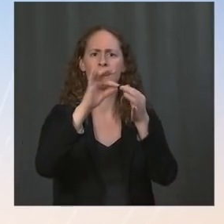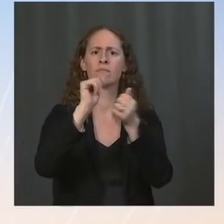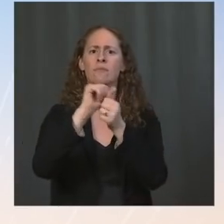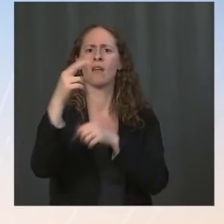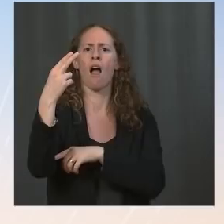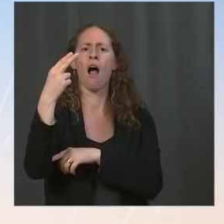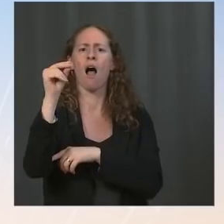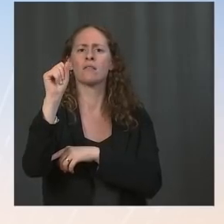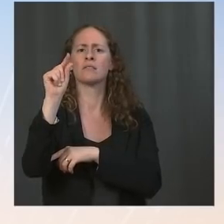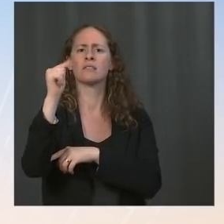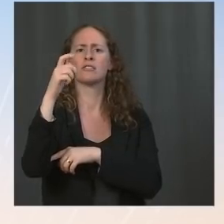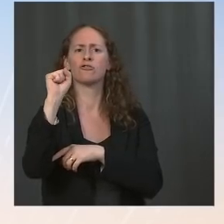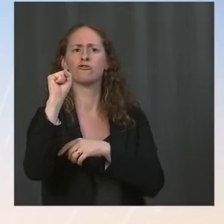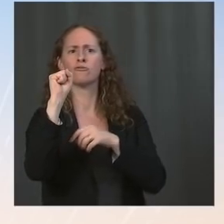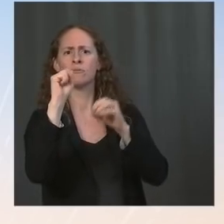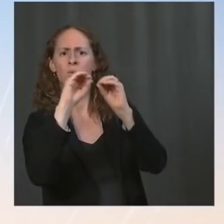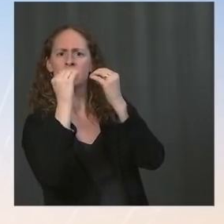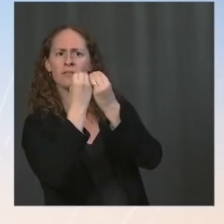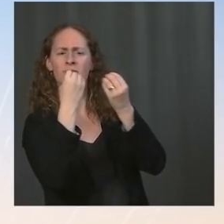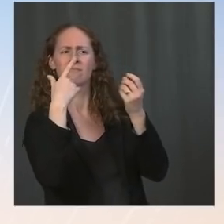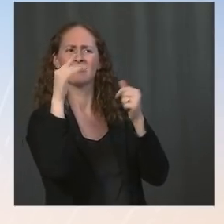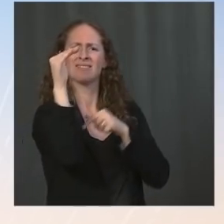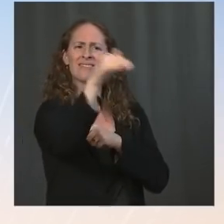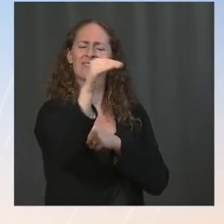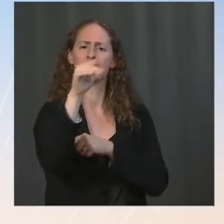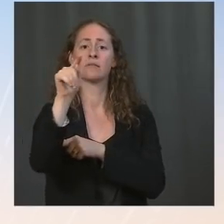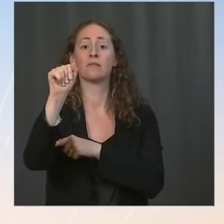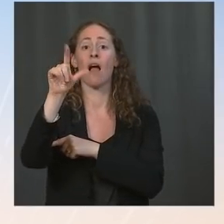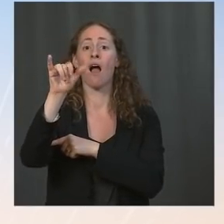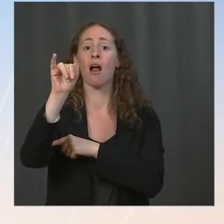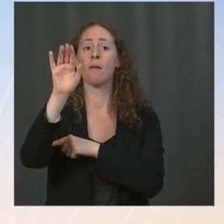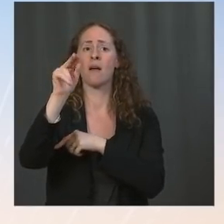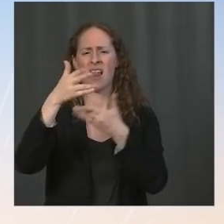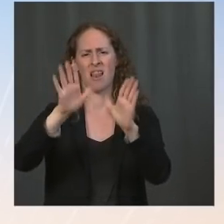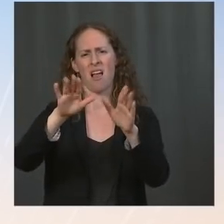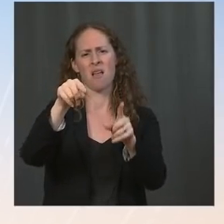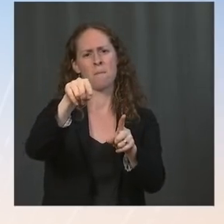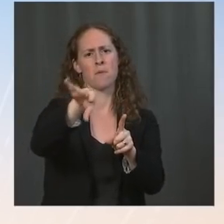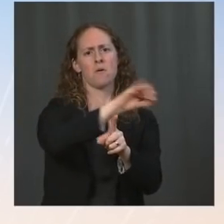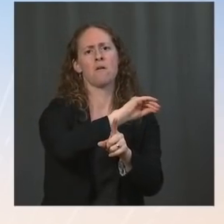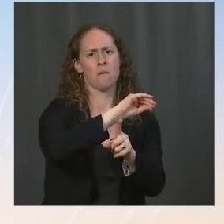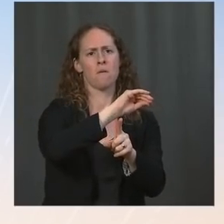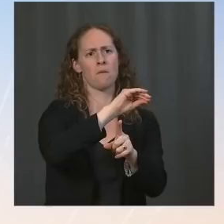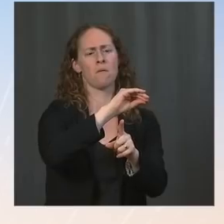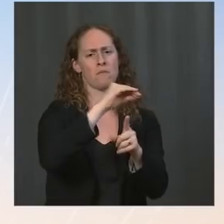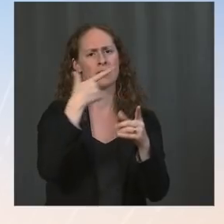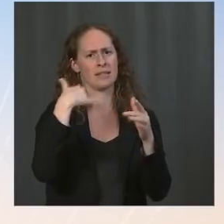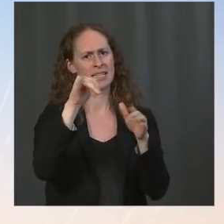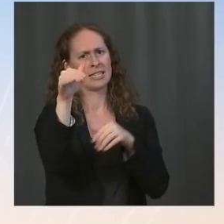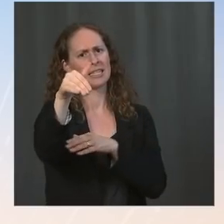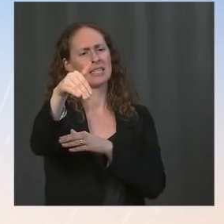They've continued to press the Taliban for his release, continued to raise the status in senior level engagements in Doha and in Islamabad.